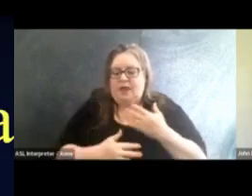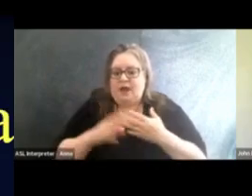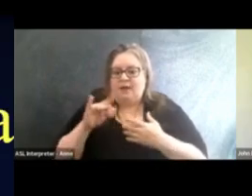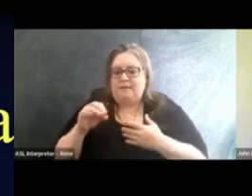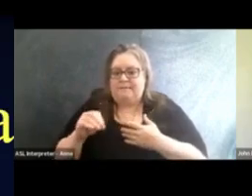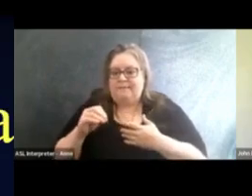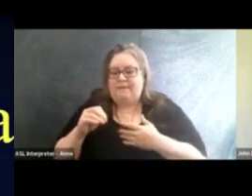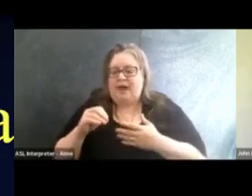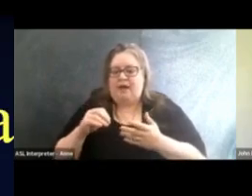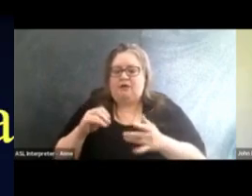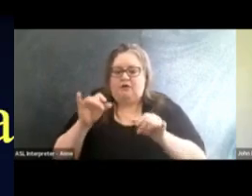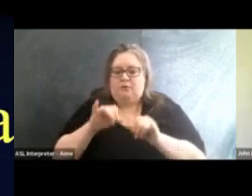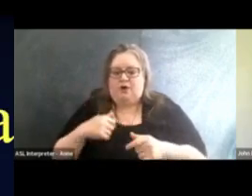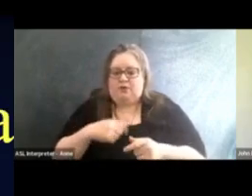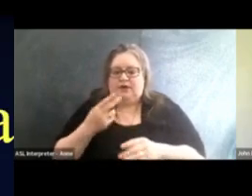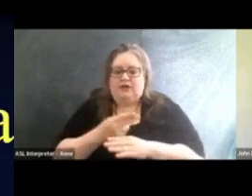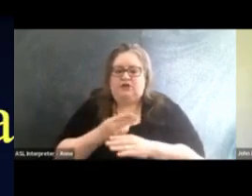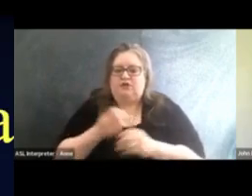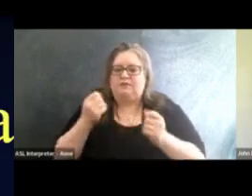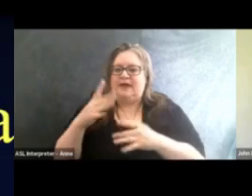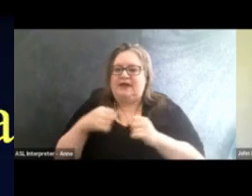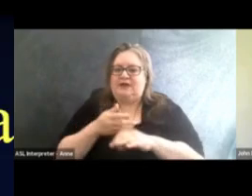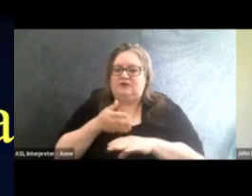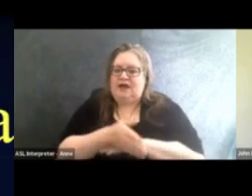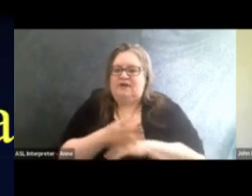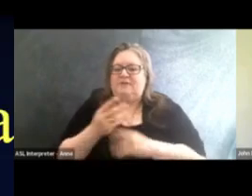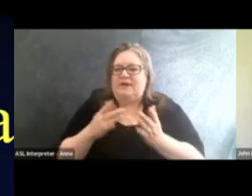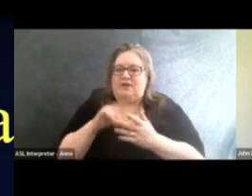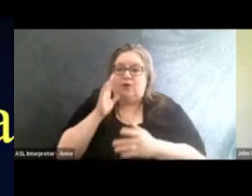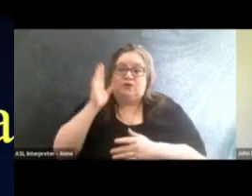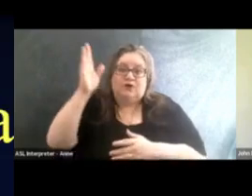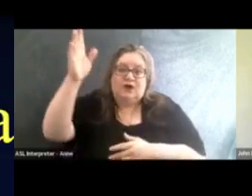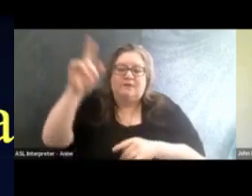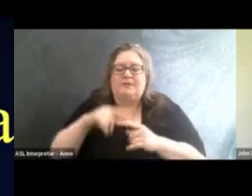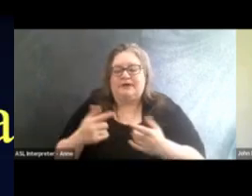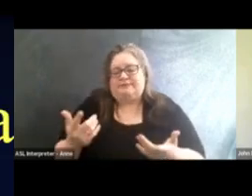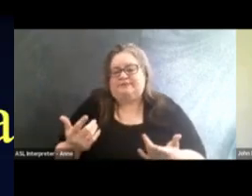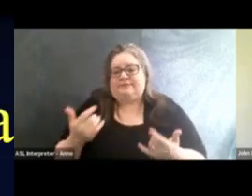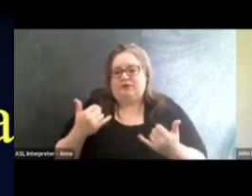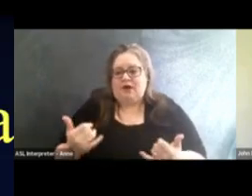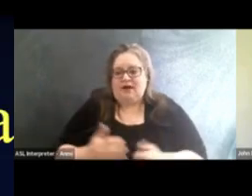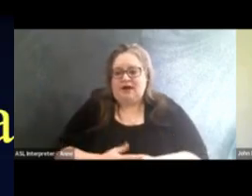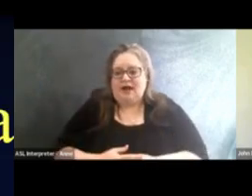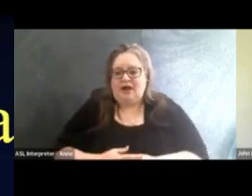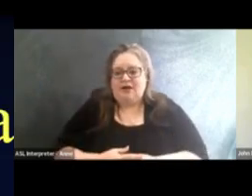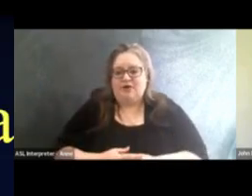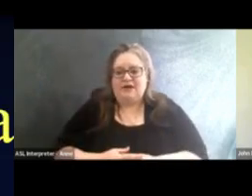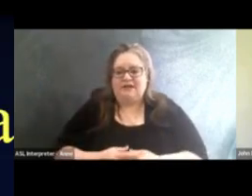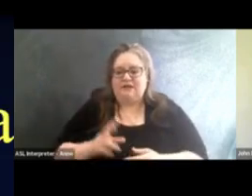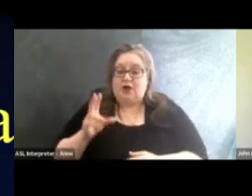years post at this point, maybe those are coming. But right now, that's kind of a no is a no, but